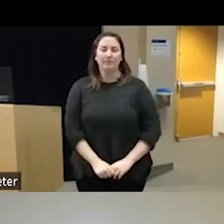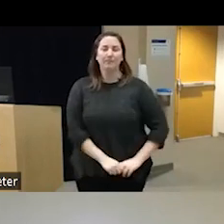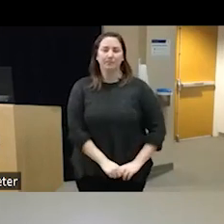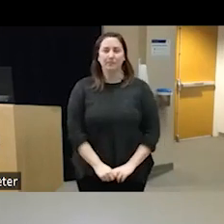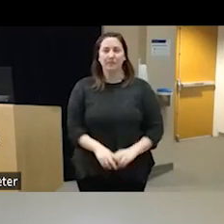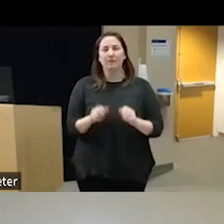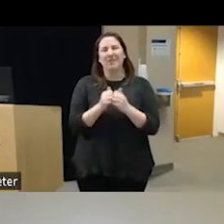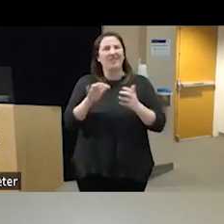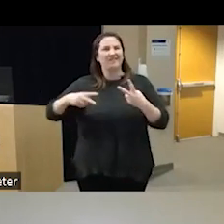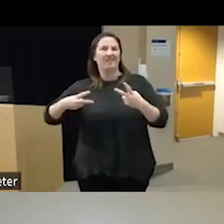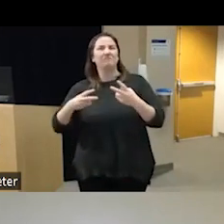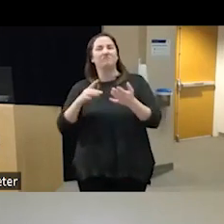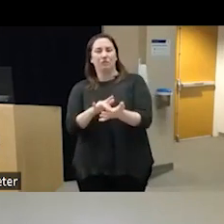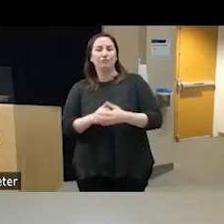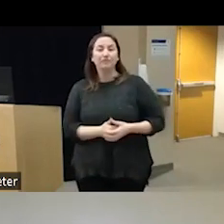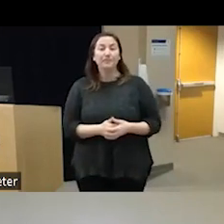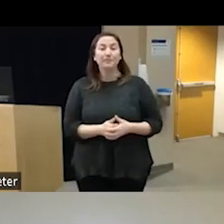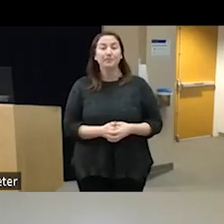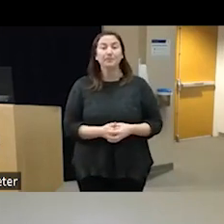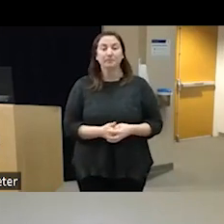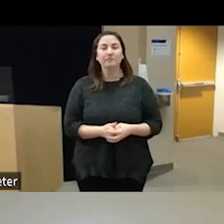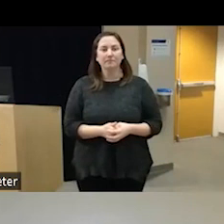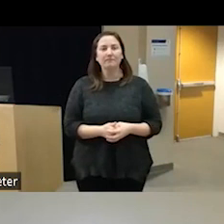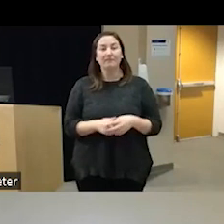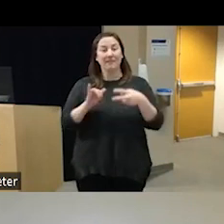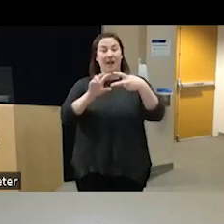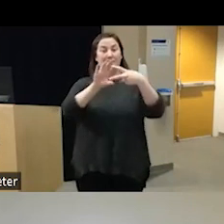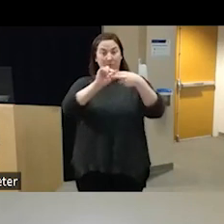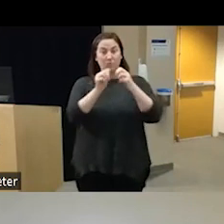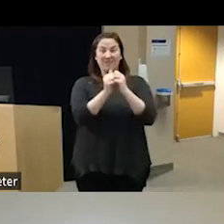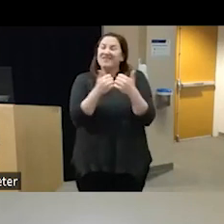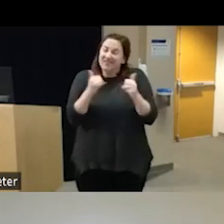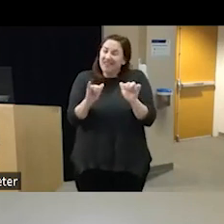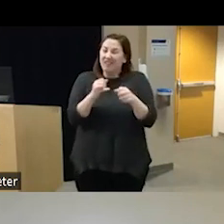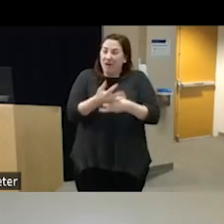now lens has been Summit orphan combination still has weight gain. It's about 4% rather